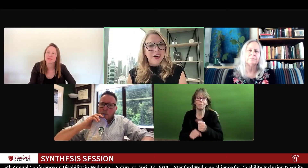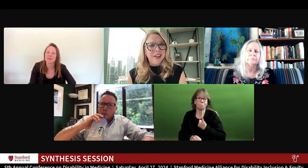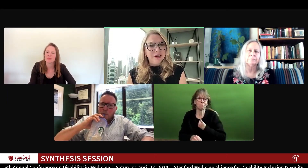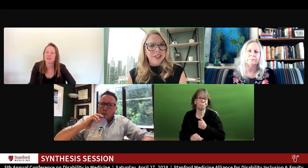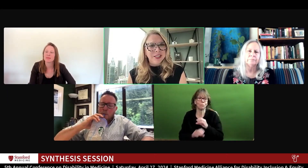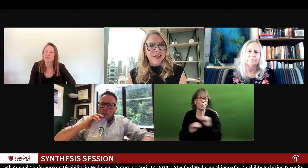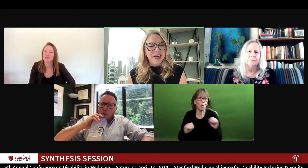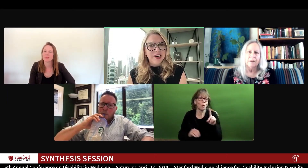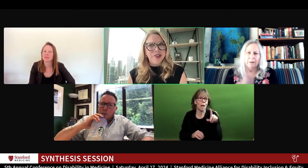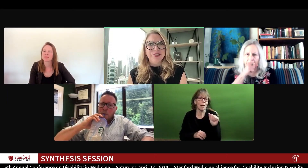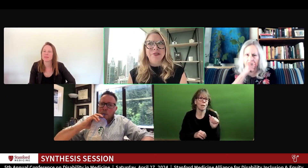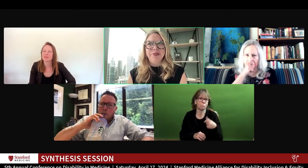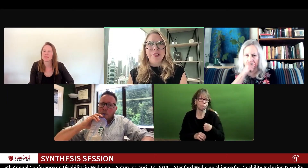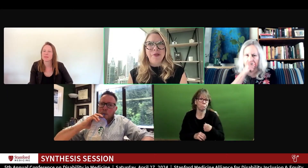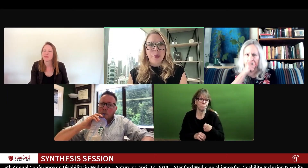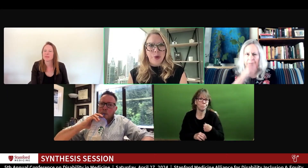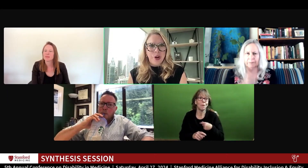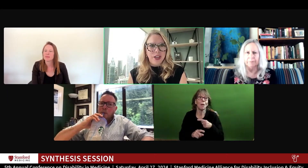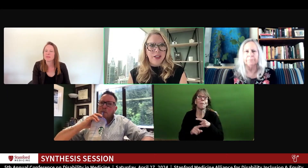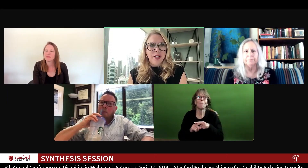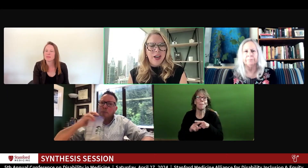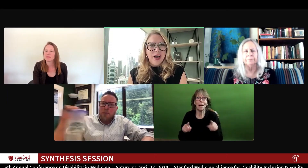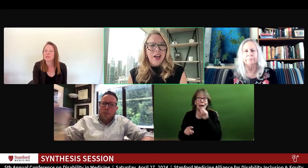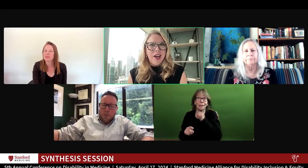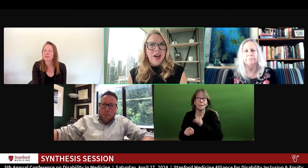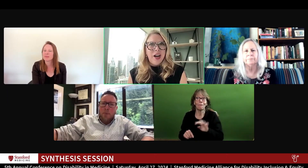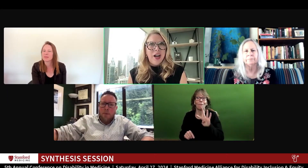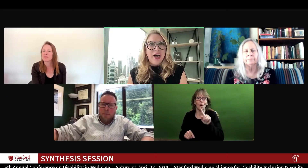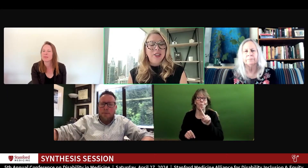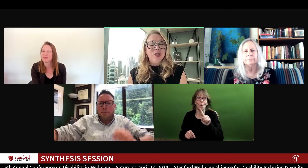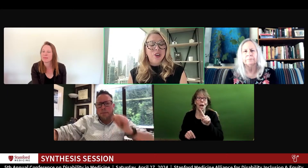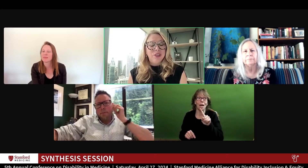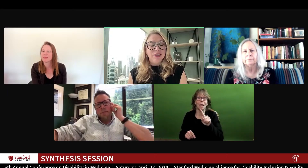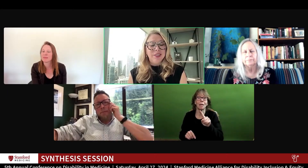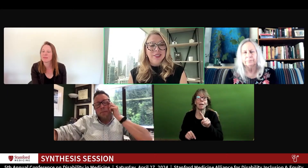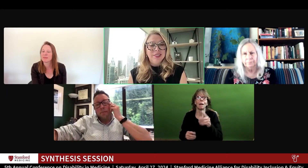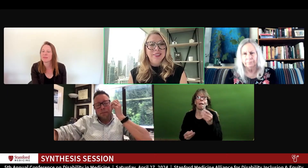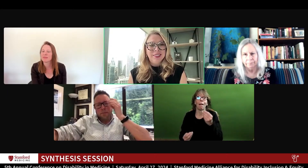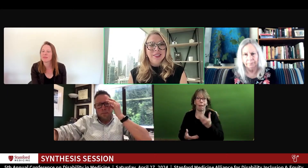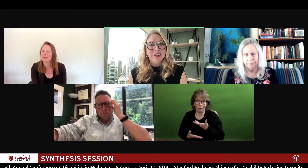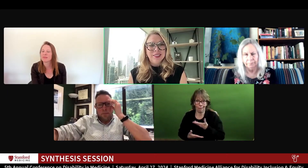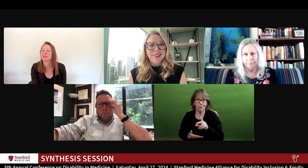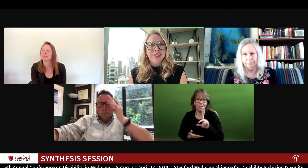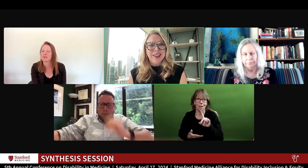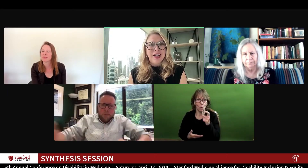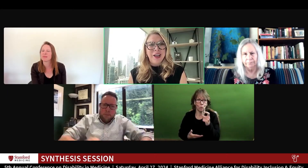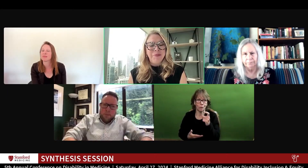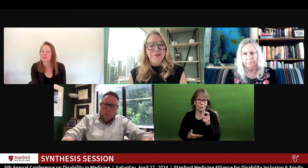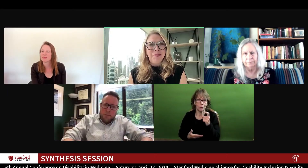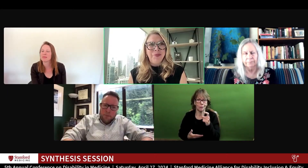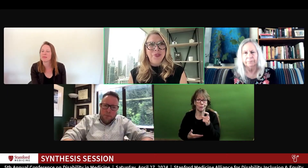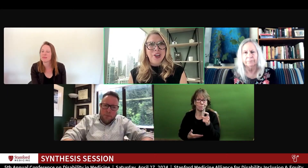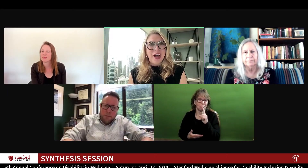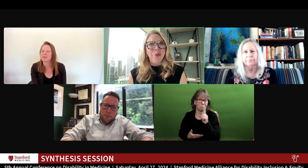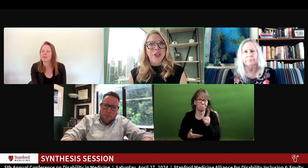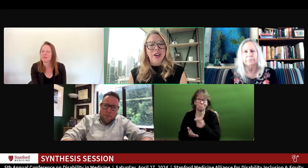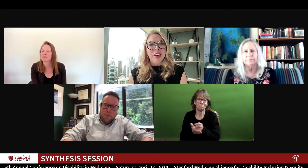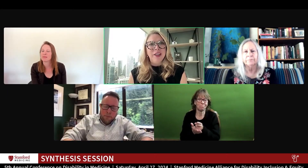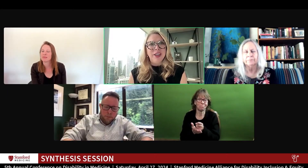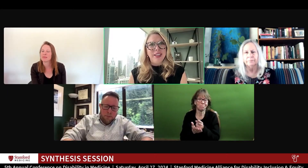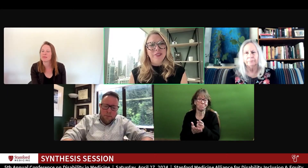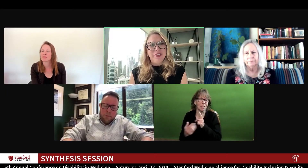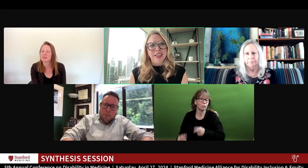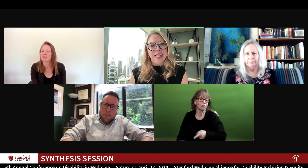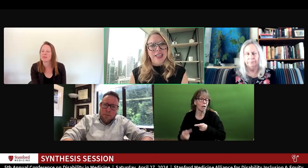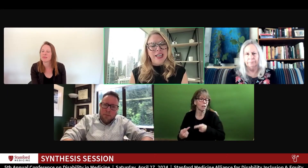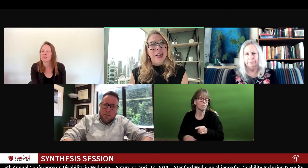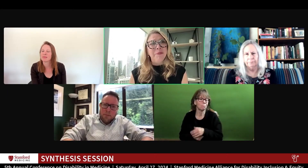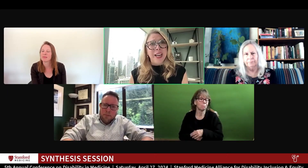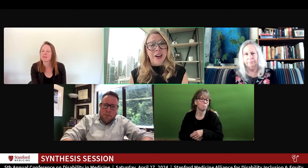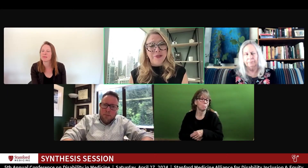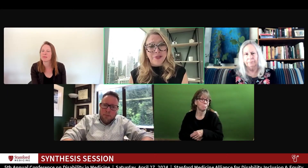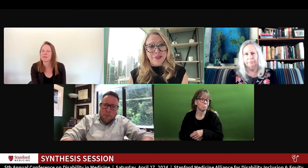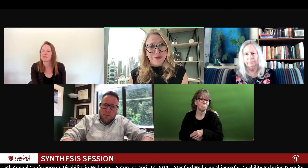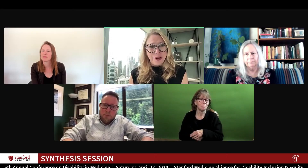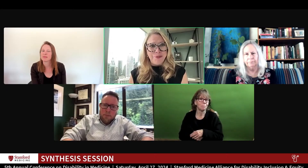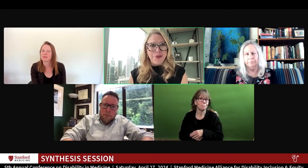diagnosis at the age of 41, I struggled. I would not have identified, I'm now 54.